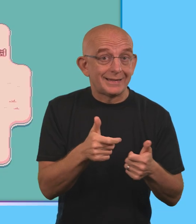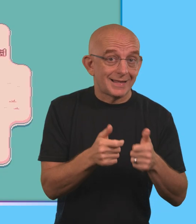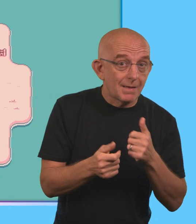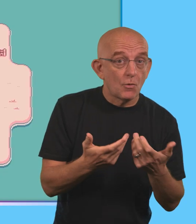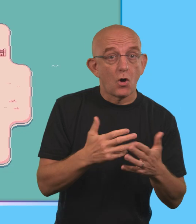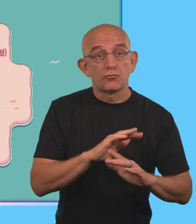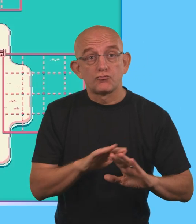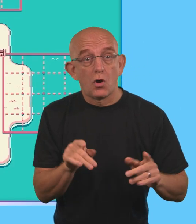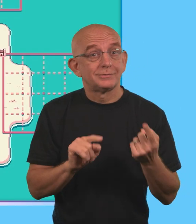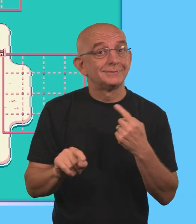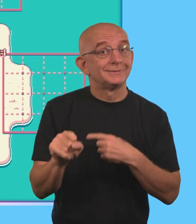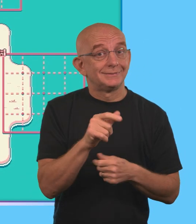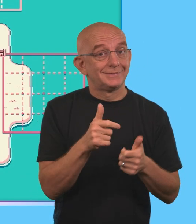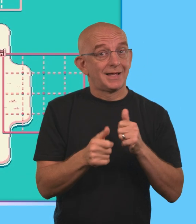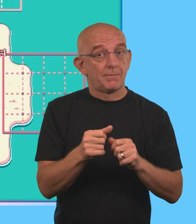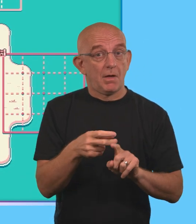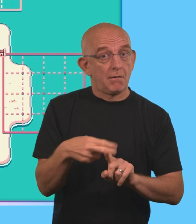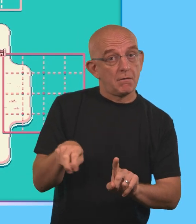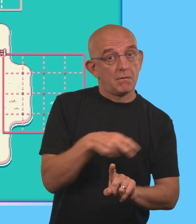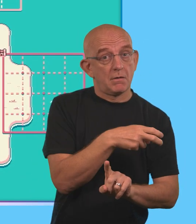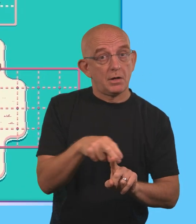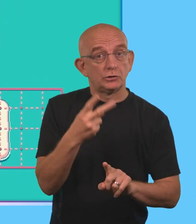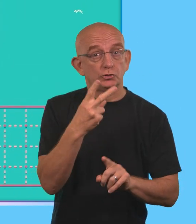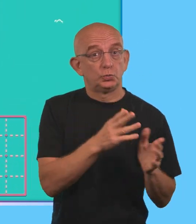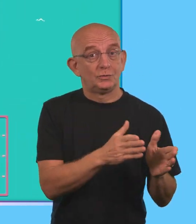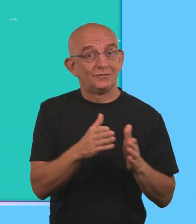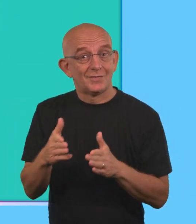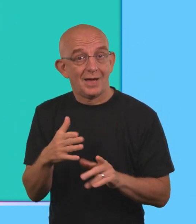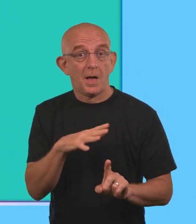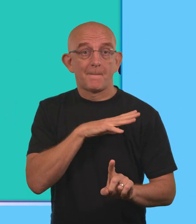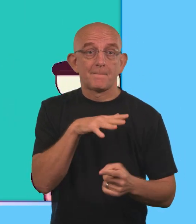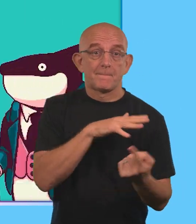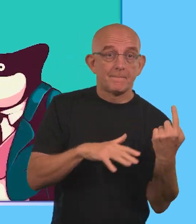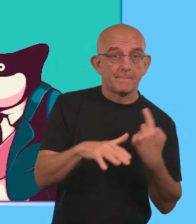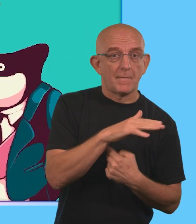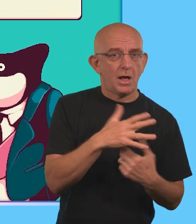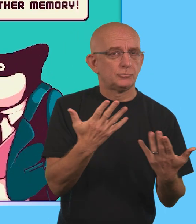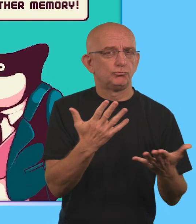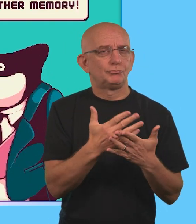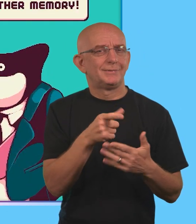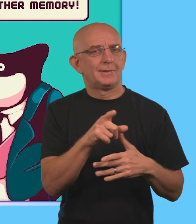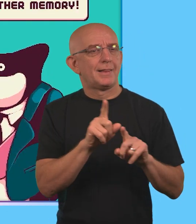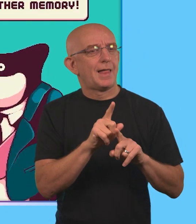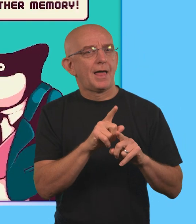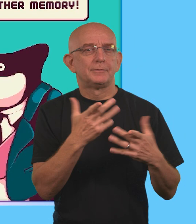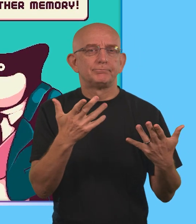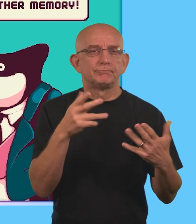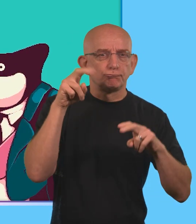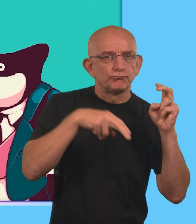The game alternates between two phases - The park, which is a simplistic theme park management game,